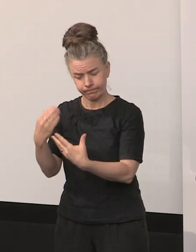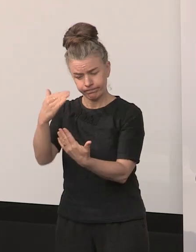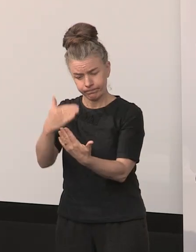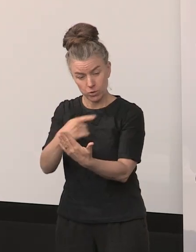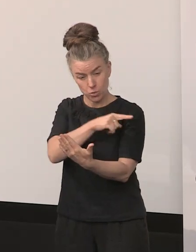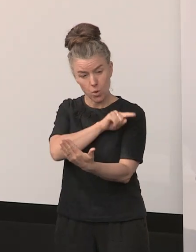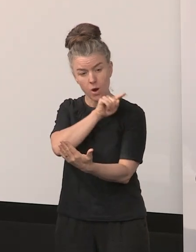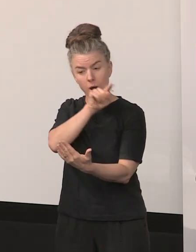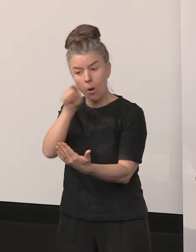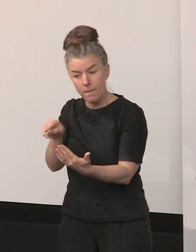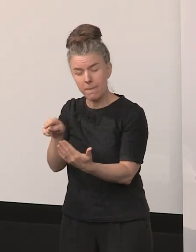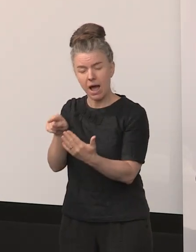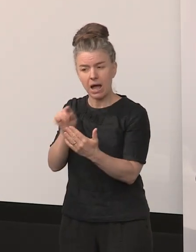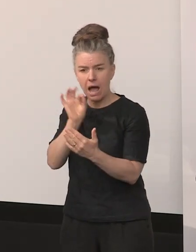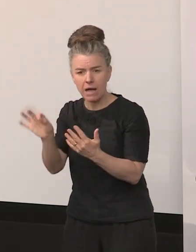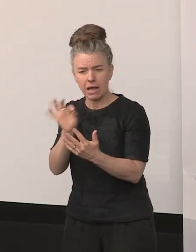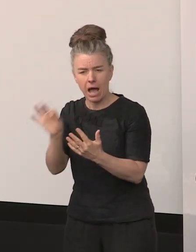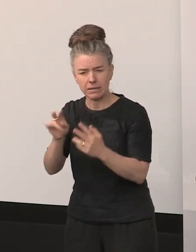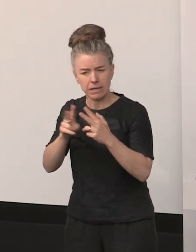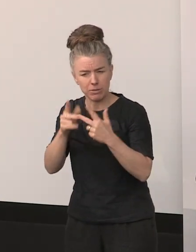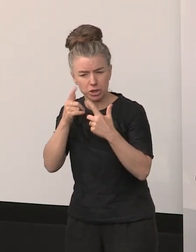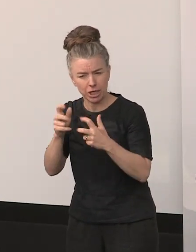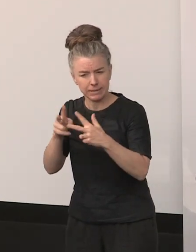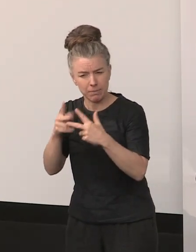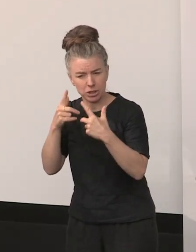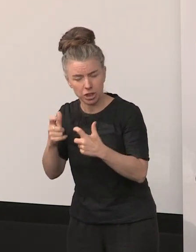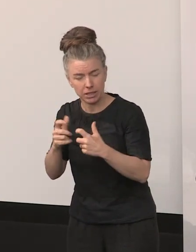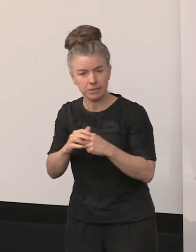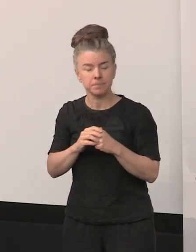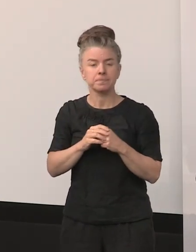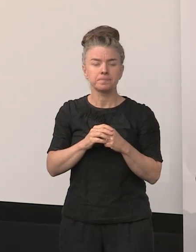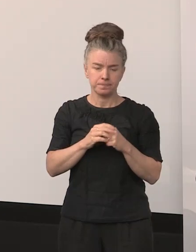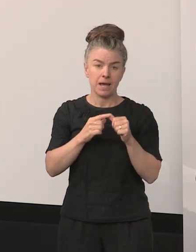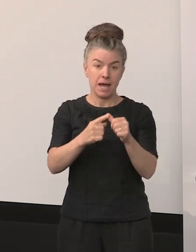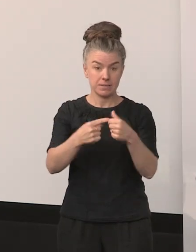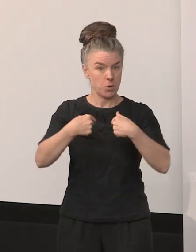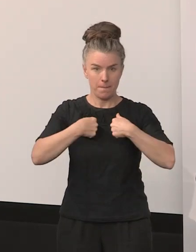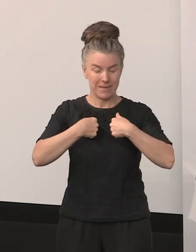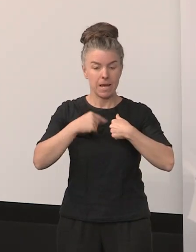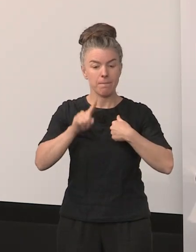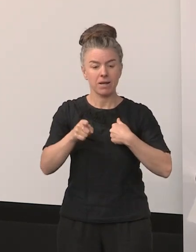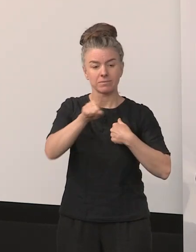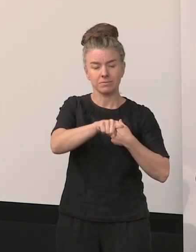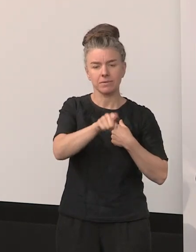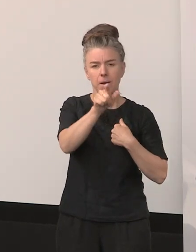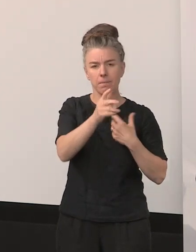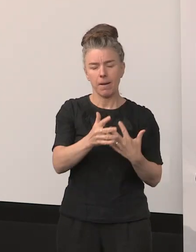have gone back and questioned all of the things that the women said and made sure that they checked to make sure that they haven't forgotten